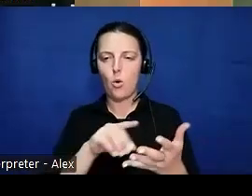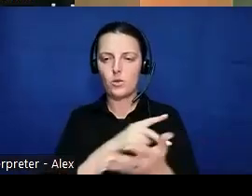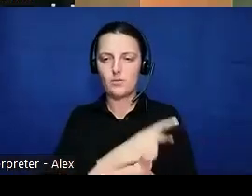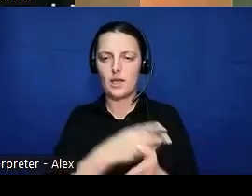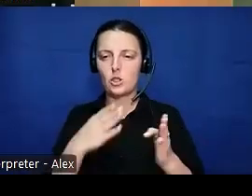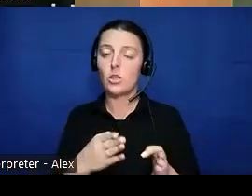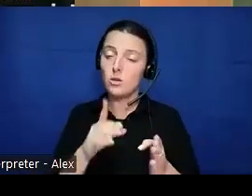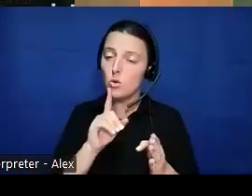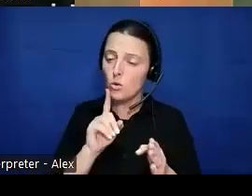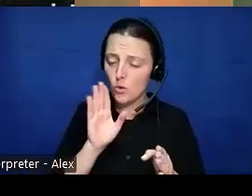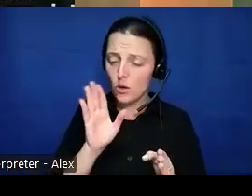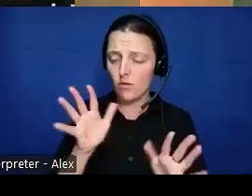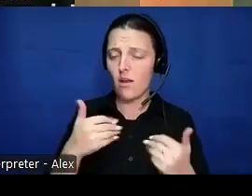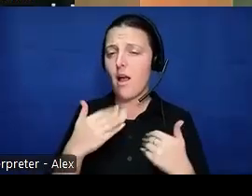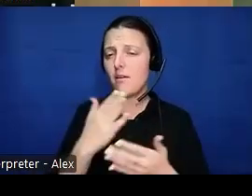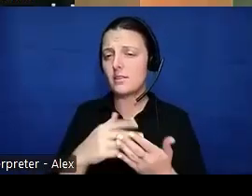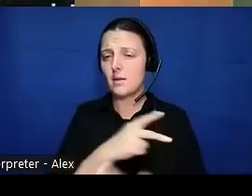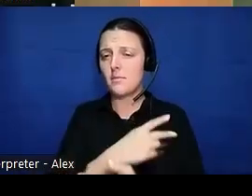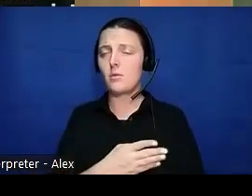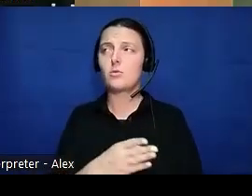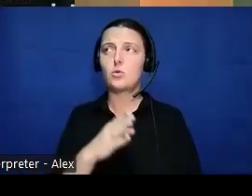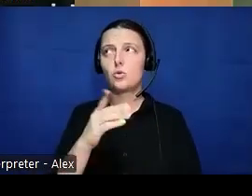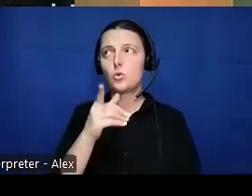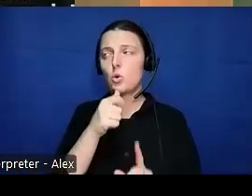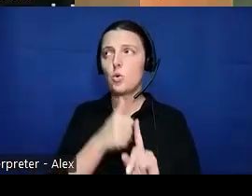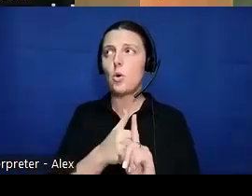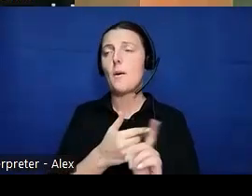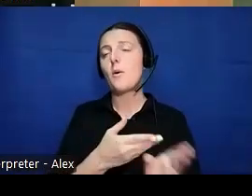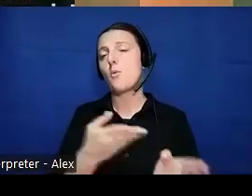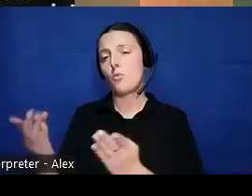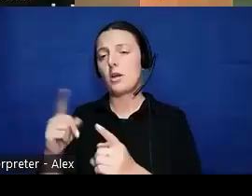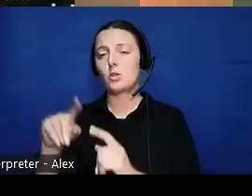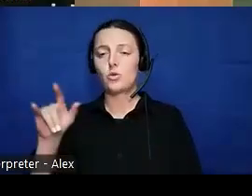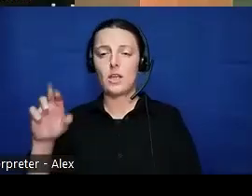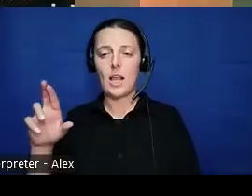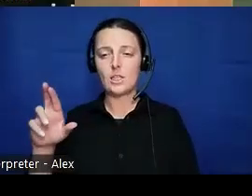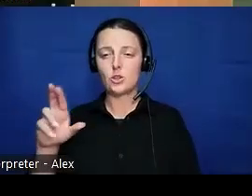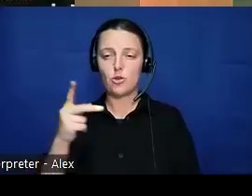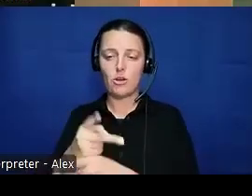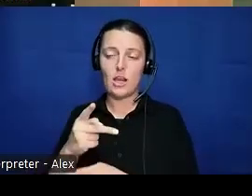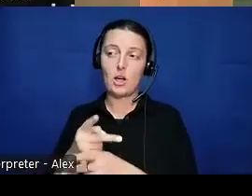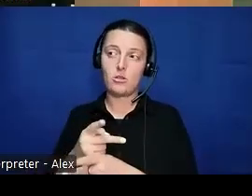know, getting to cancer care is complicated and we're only making it more complicated. And what's